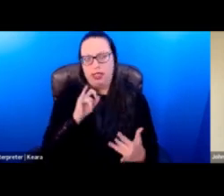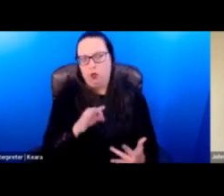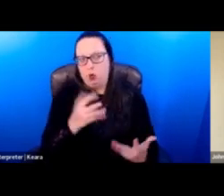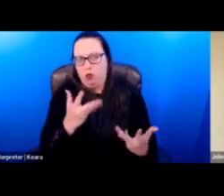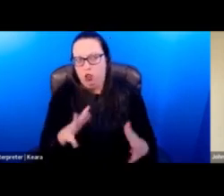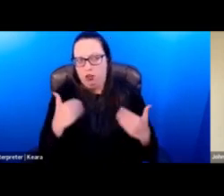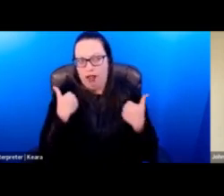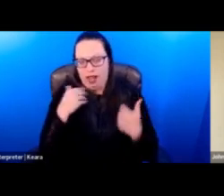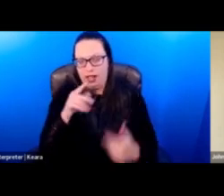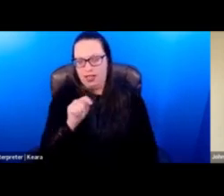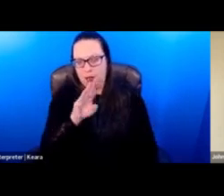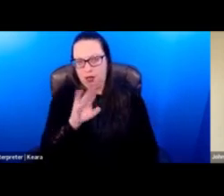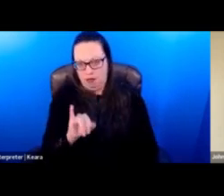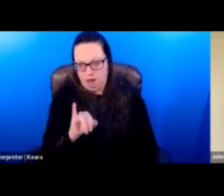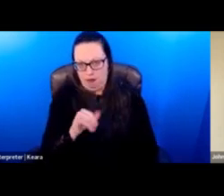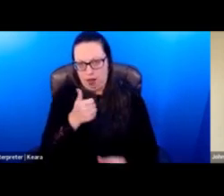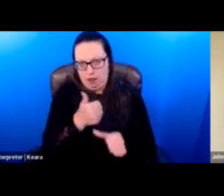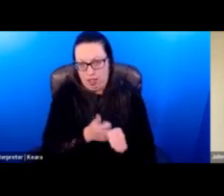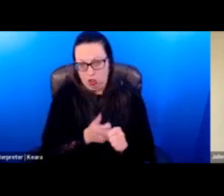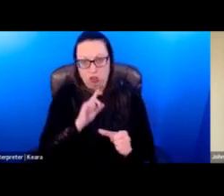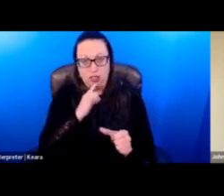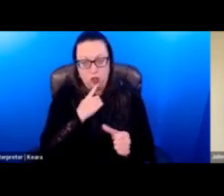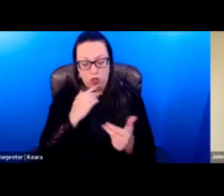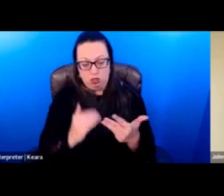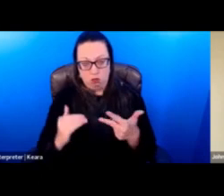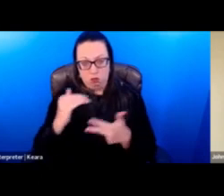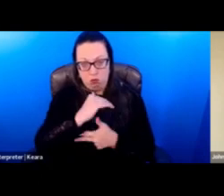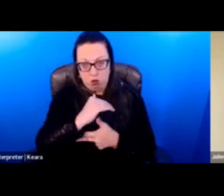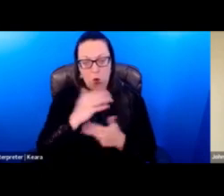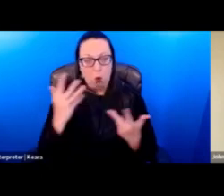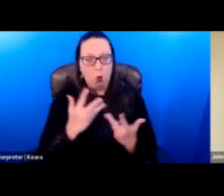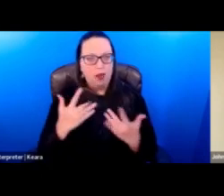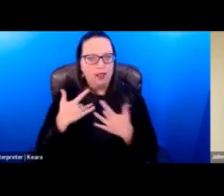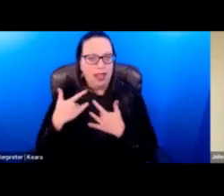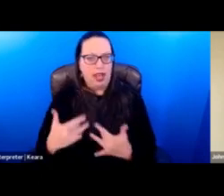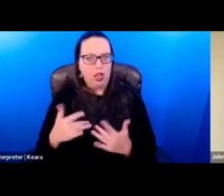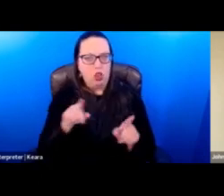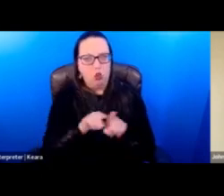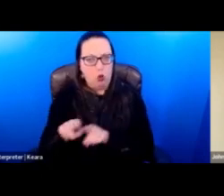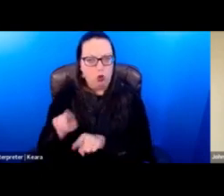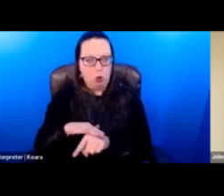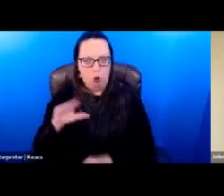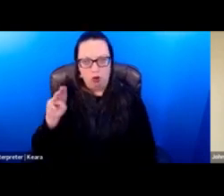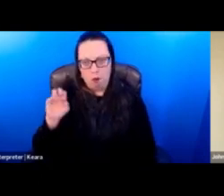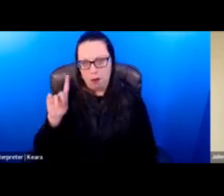each severity, that you are on Medicaid. And what you see there is that there is statistically significant, that's what the